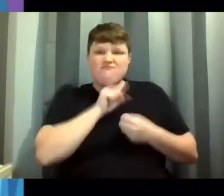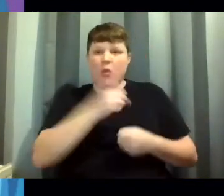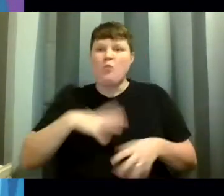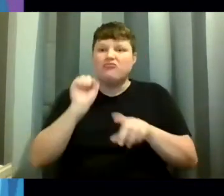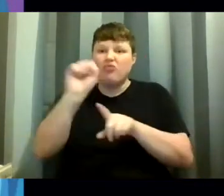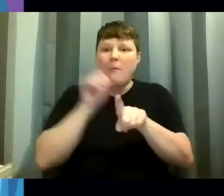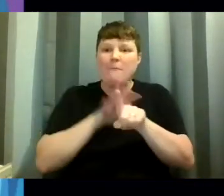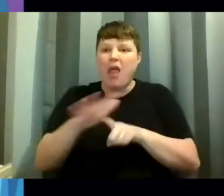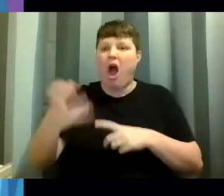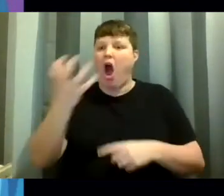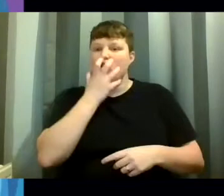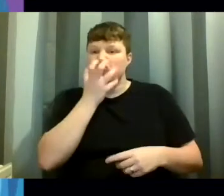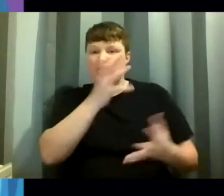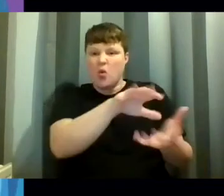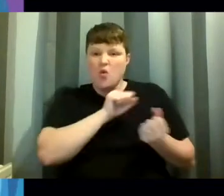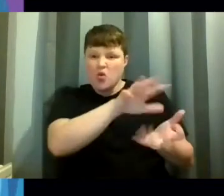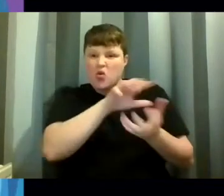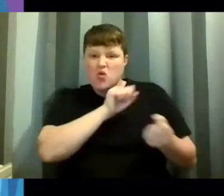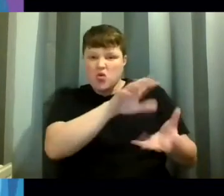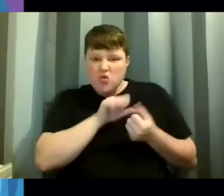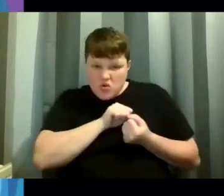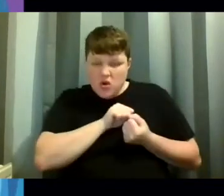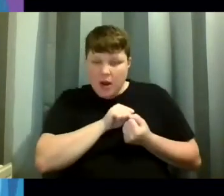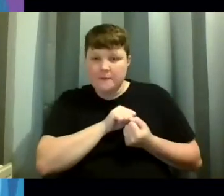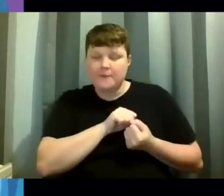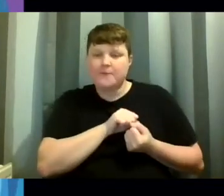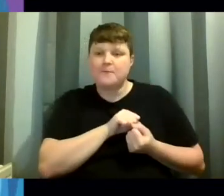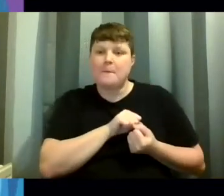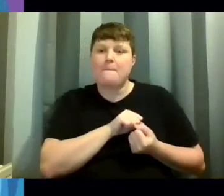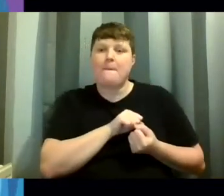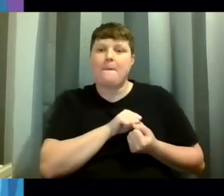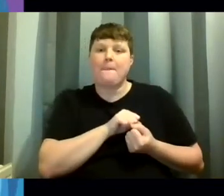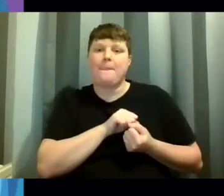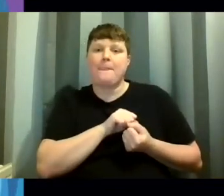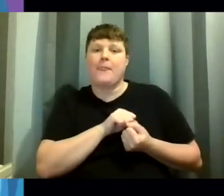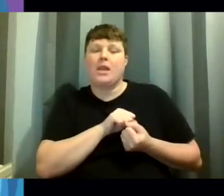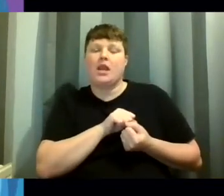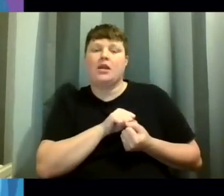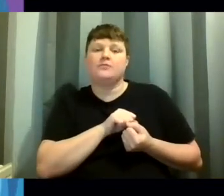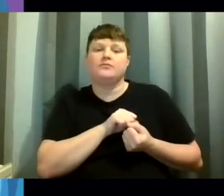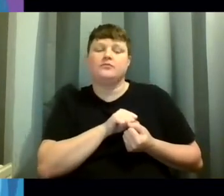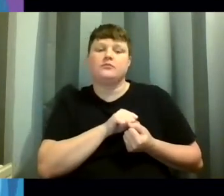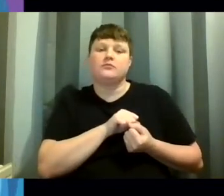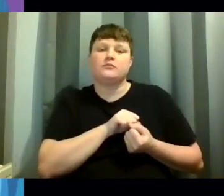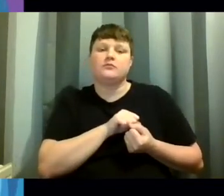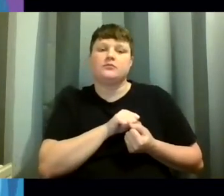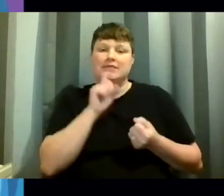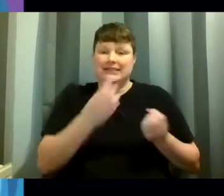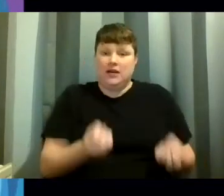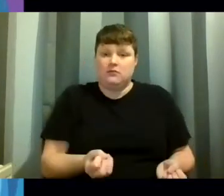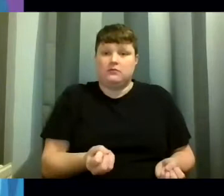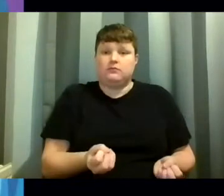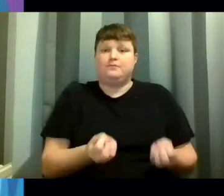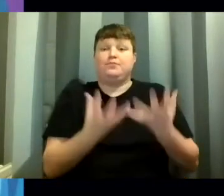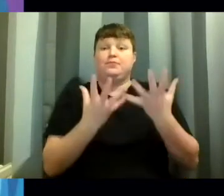so the dye will diffuse most readily to there. We then illuminate the patient's insides